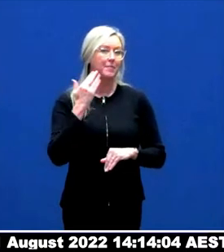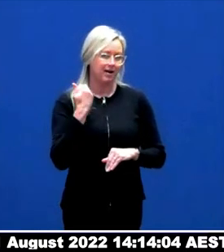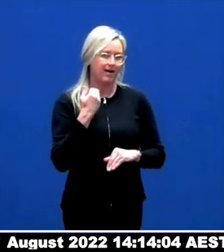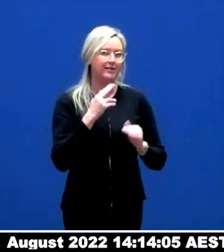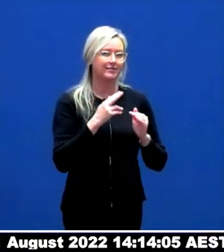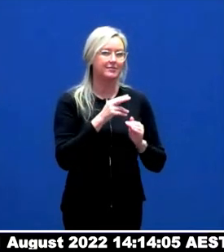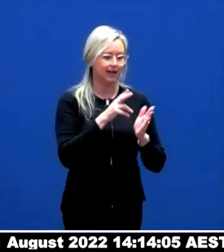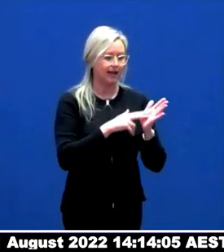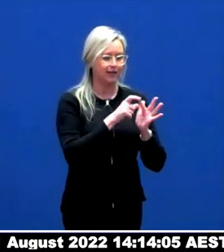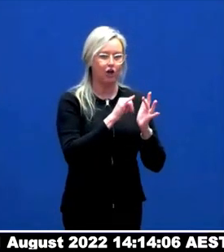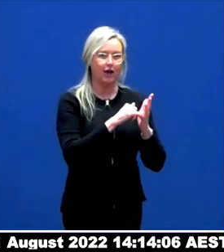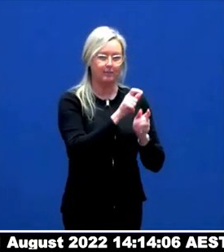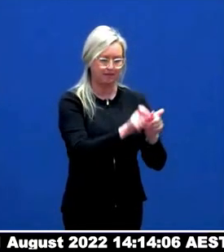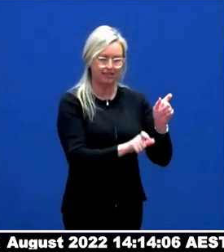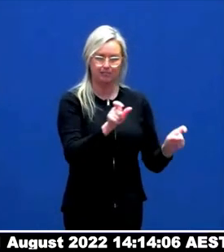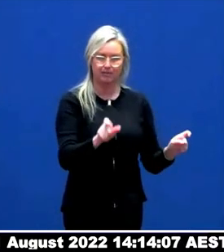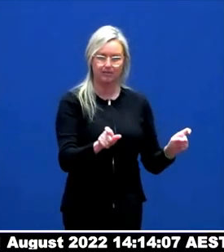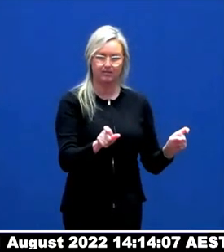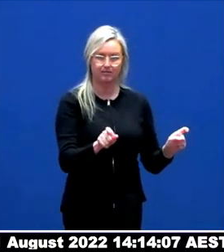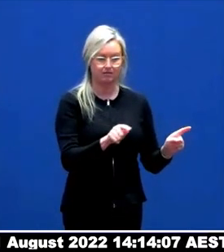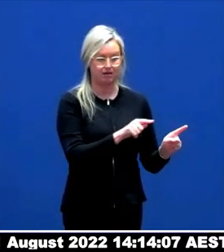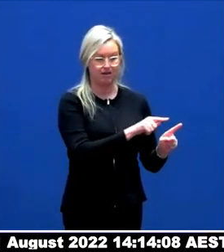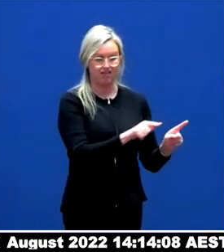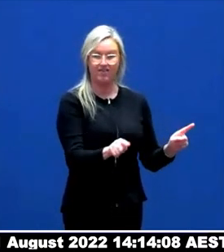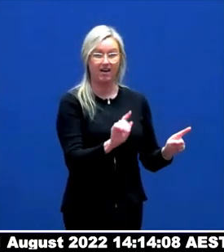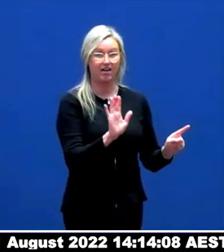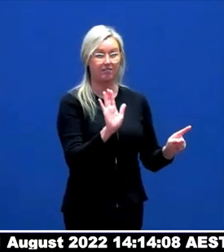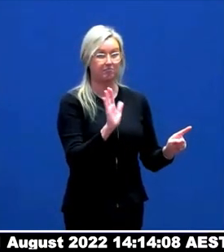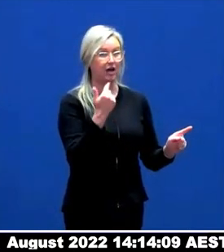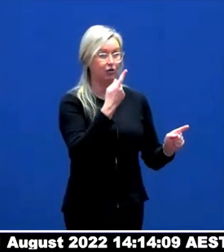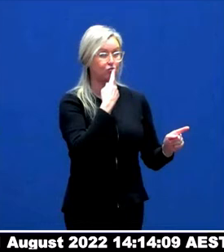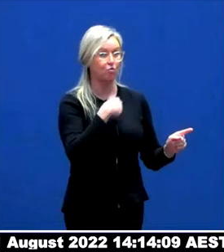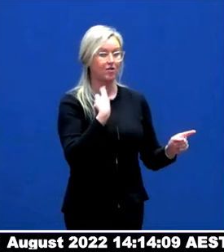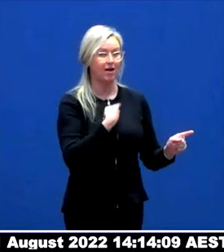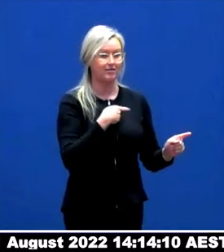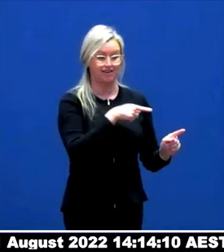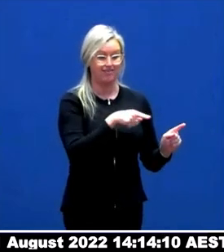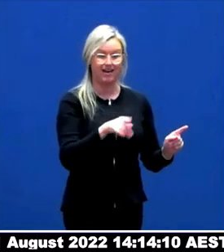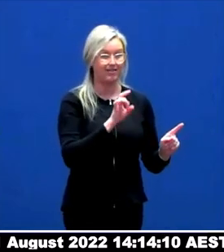Commission they don't know what their support coordinator can do to help them. They don't understand the role.